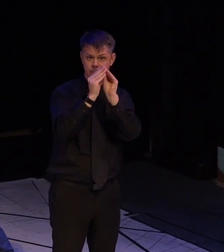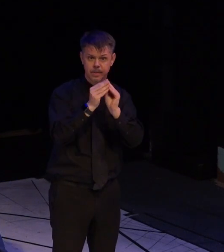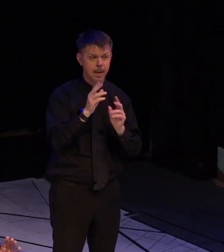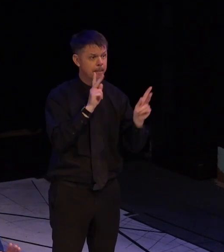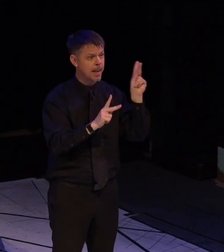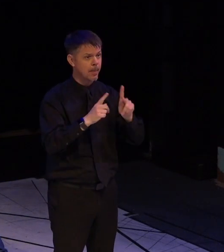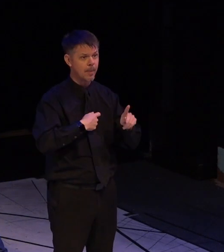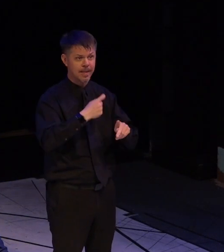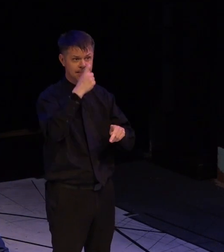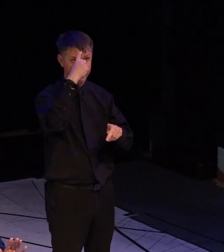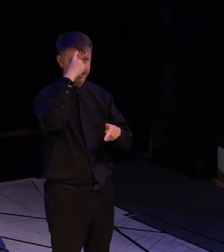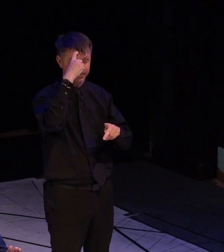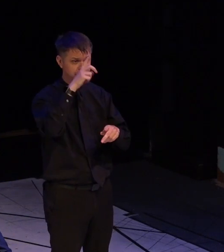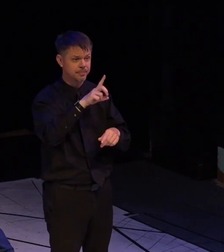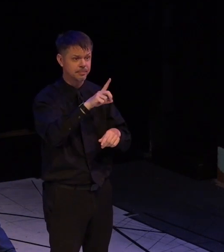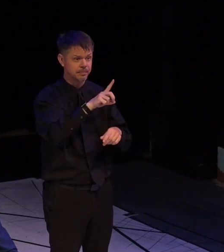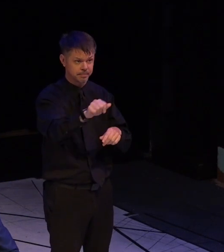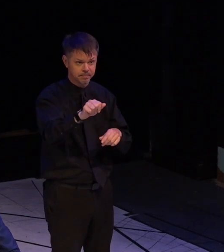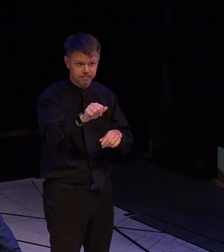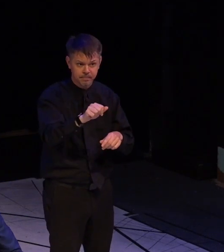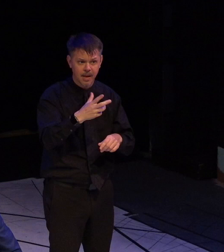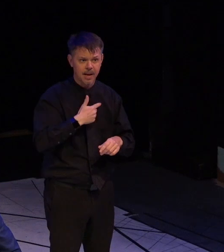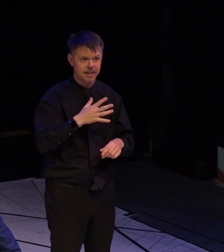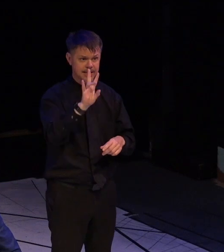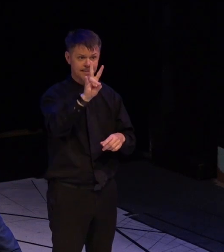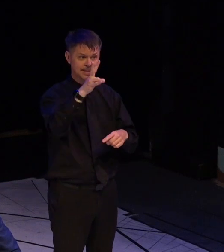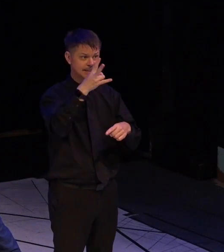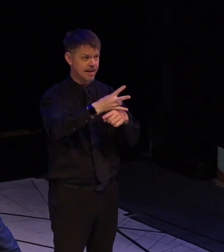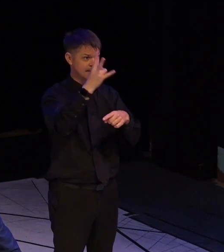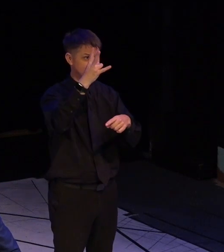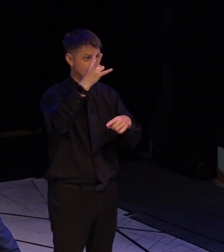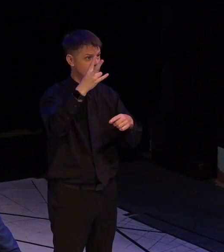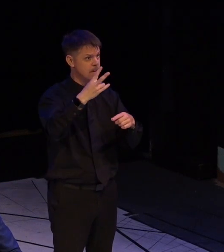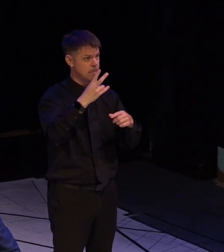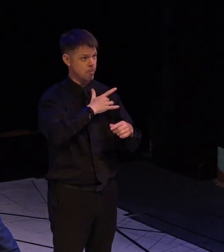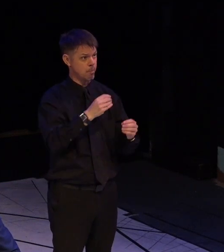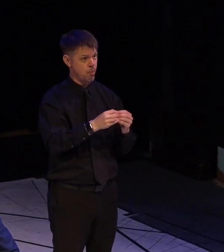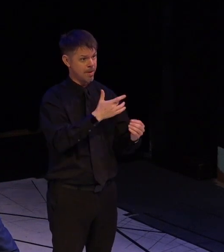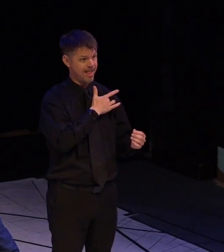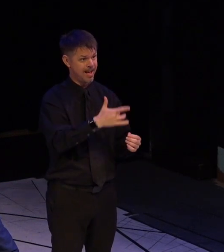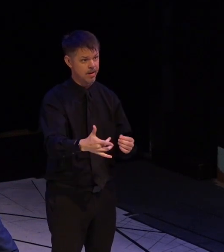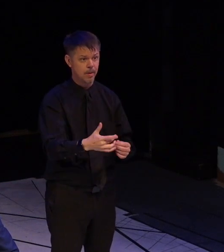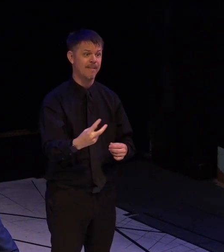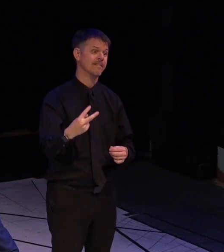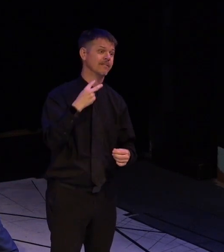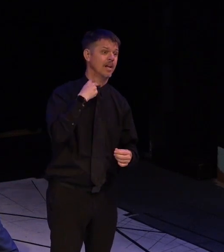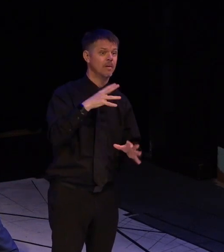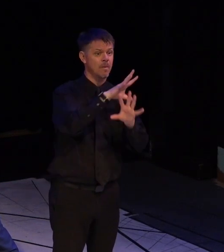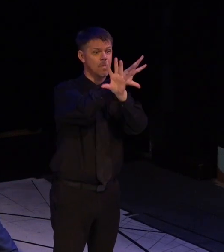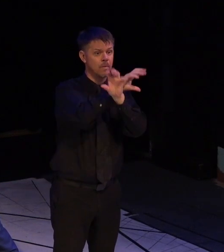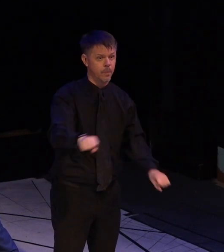are seven times more likely to be the victims of sexual violence or abuse.